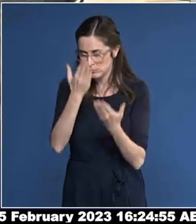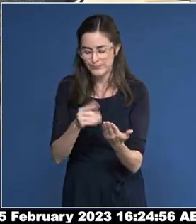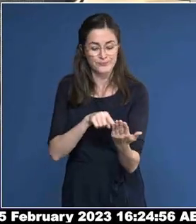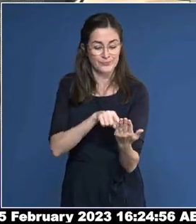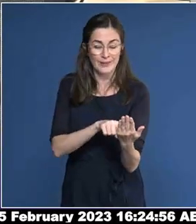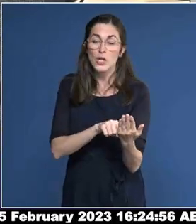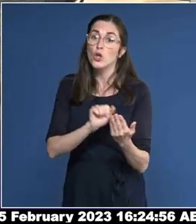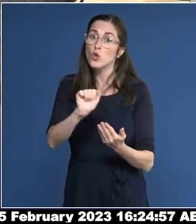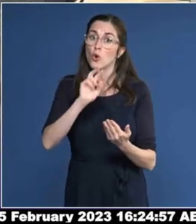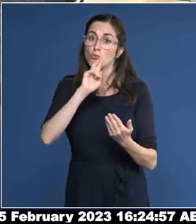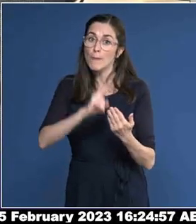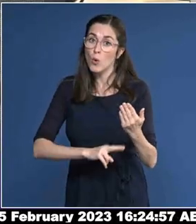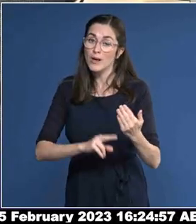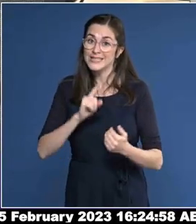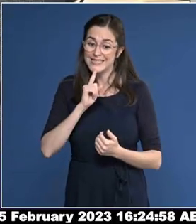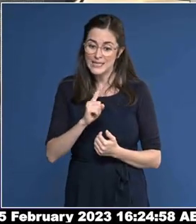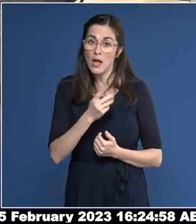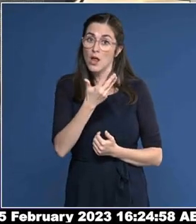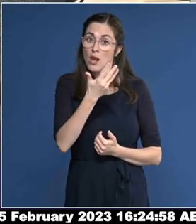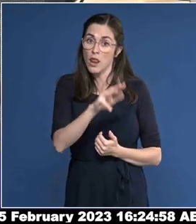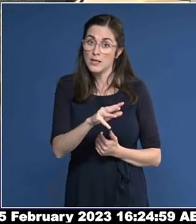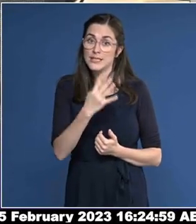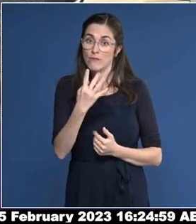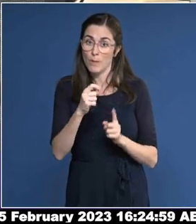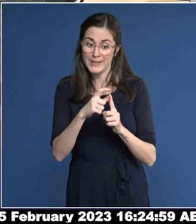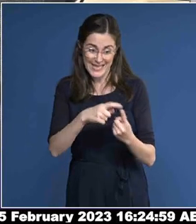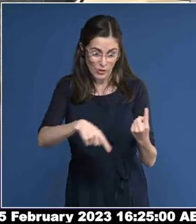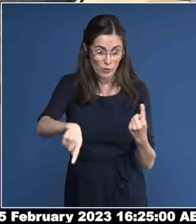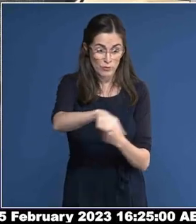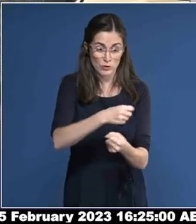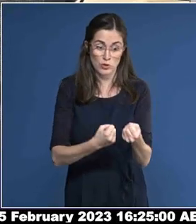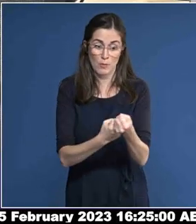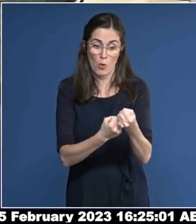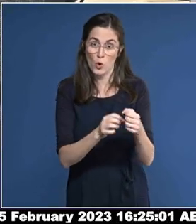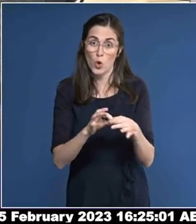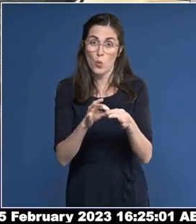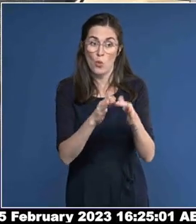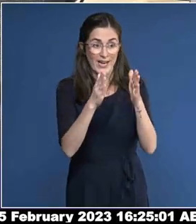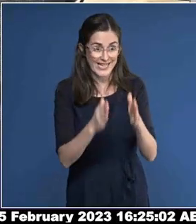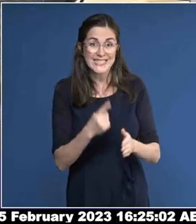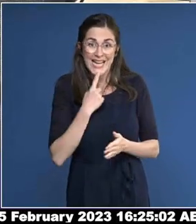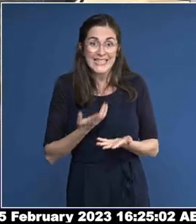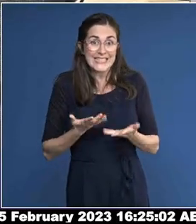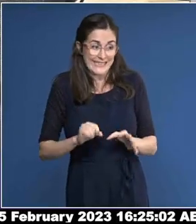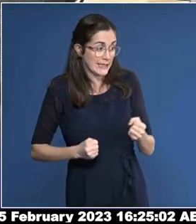94 per cent of support coordinators reported they supported participants beyond or outside